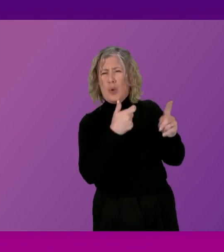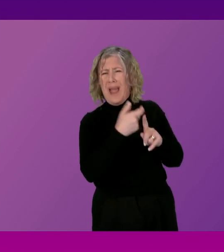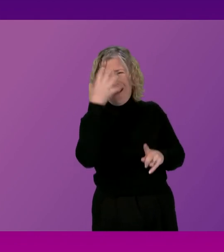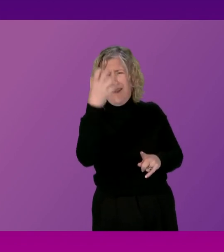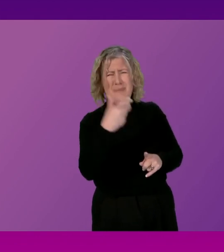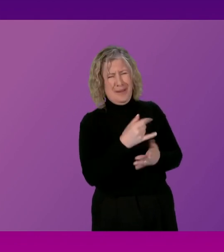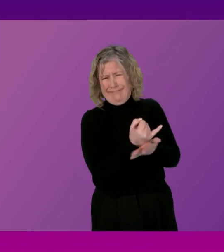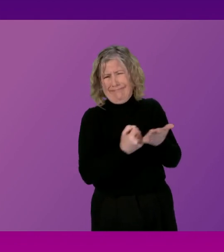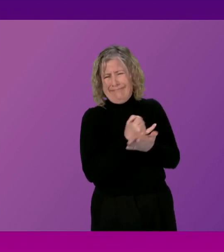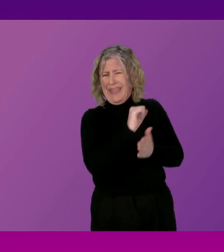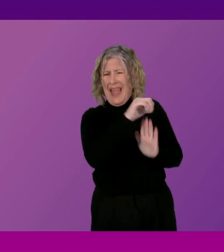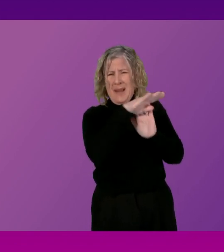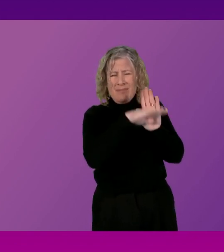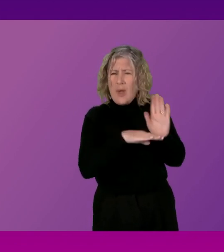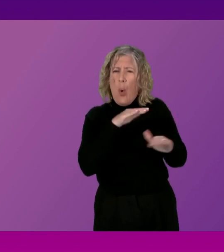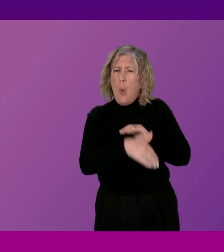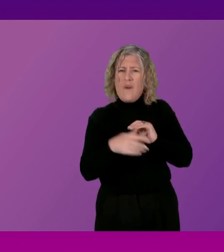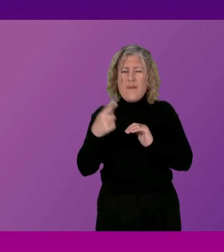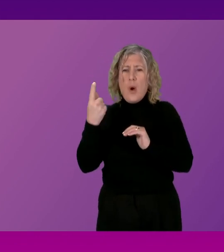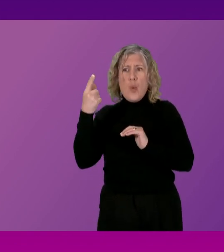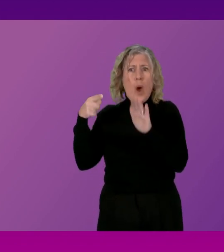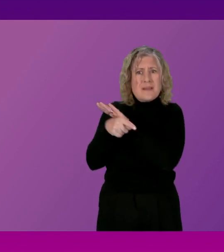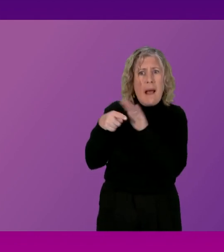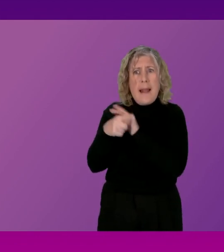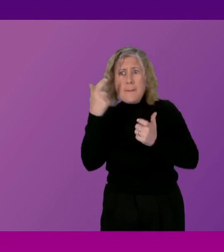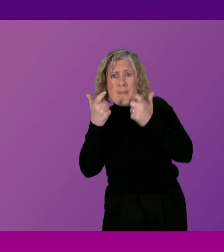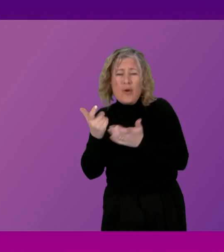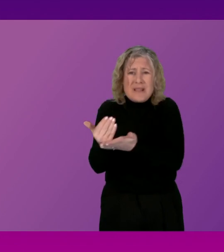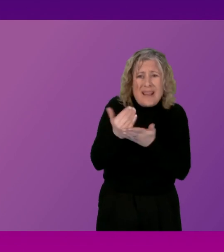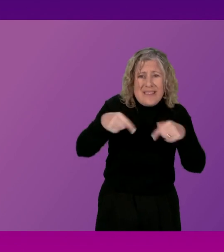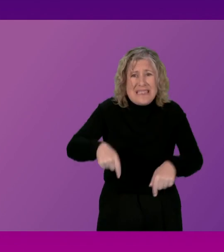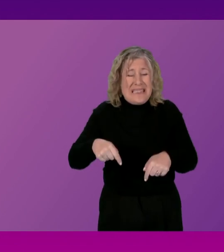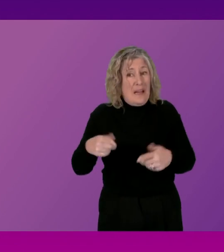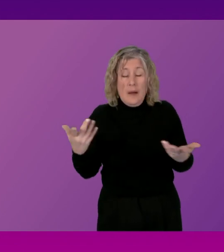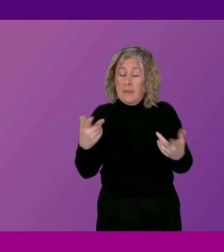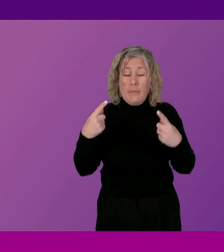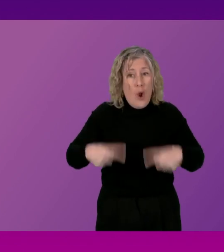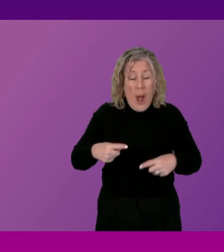Those processes have left many asylum seekers, who are not allowed to work, almost at the